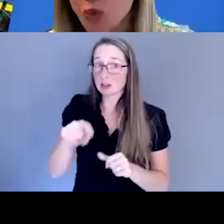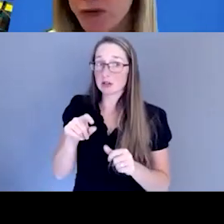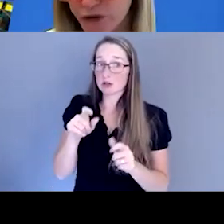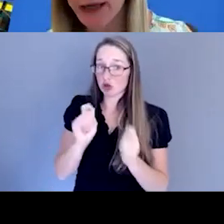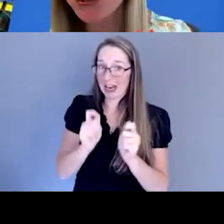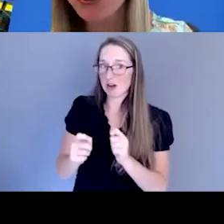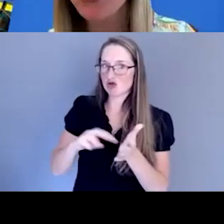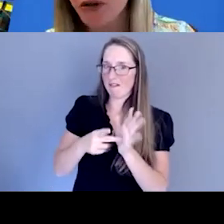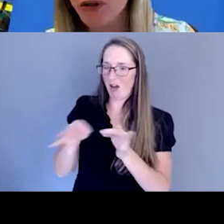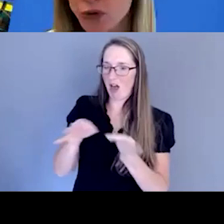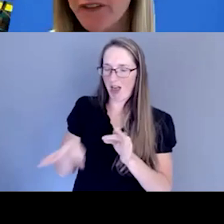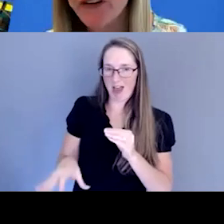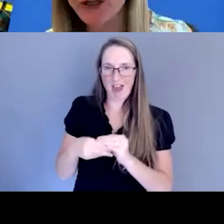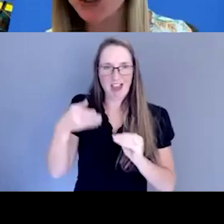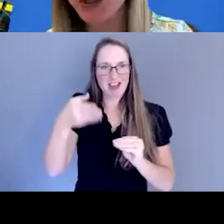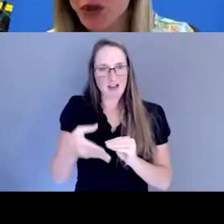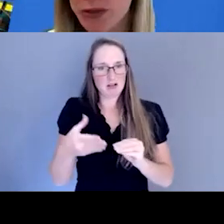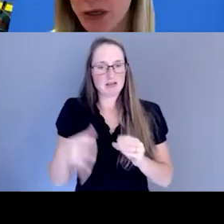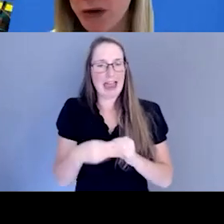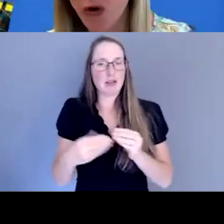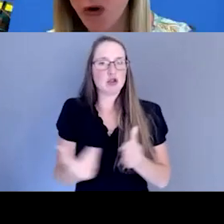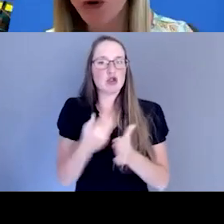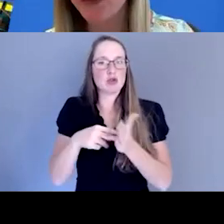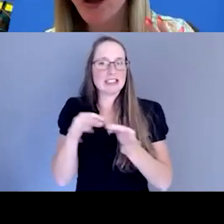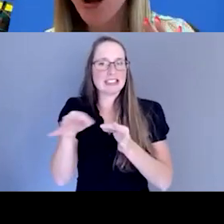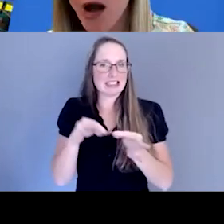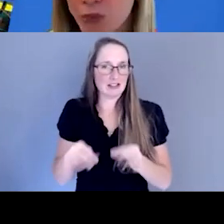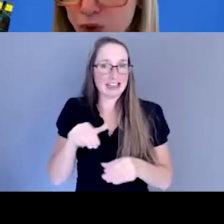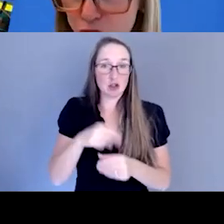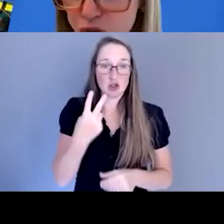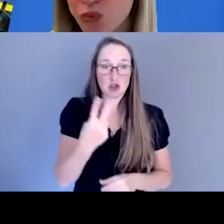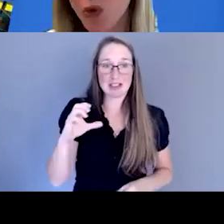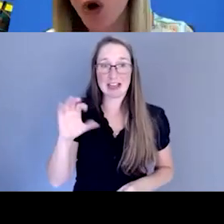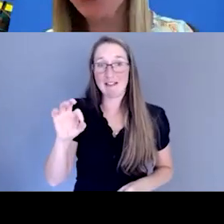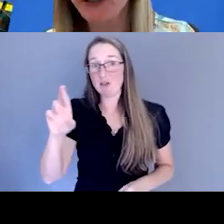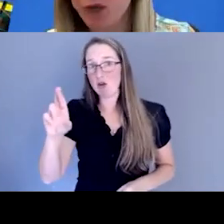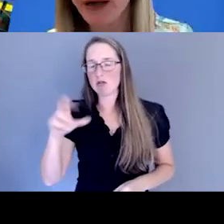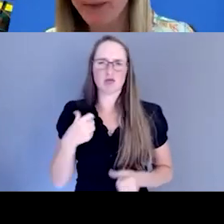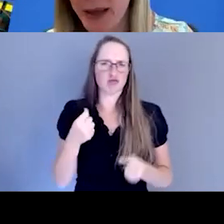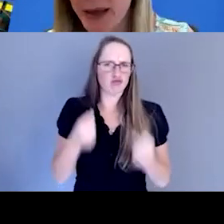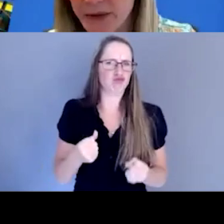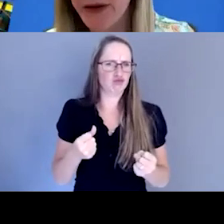reflect the new definition in 2 CFR. I would strongly recommend